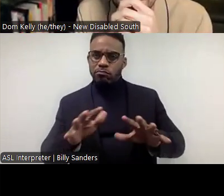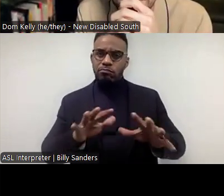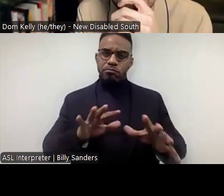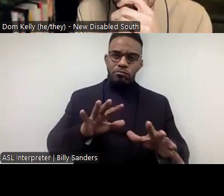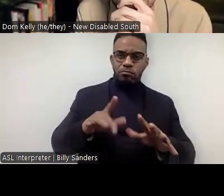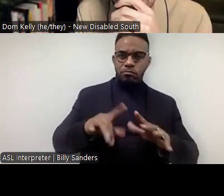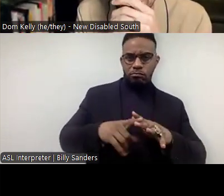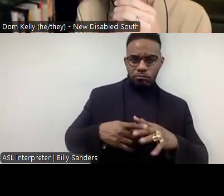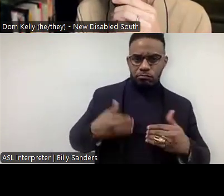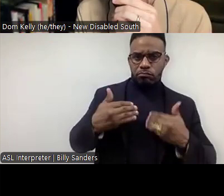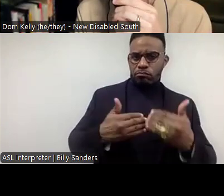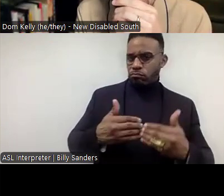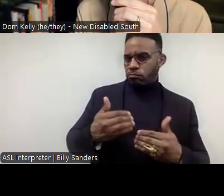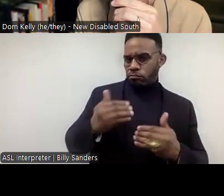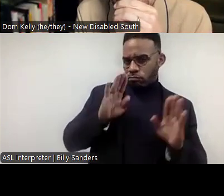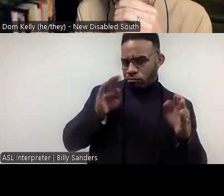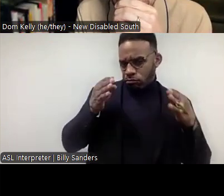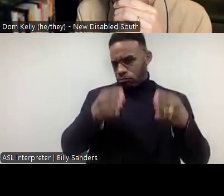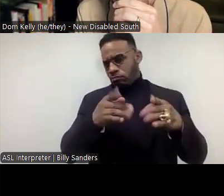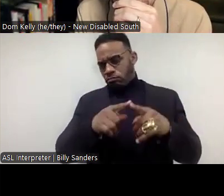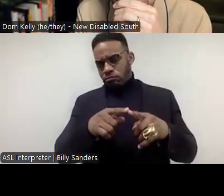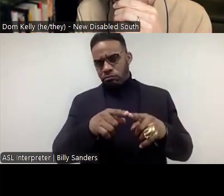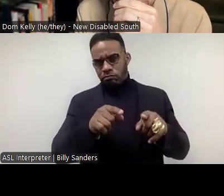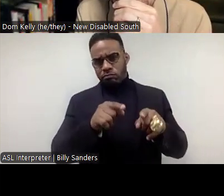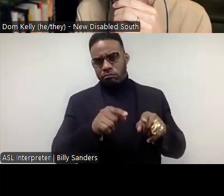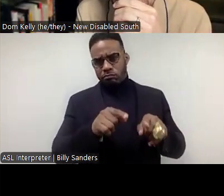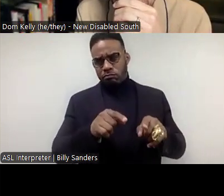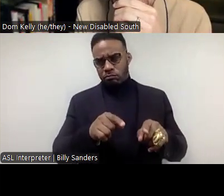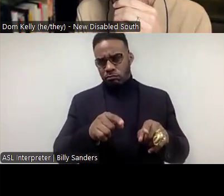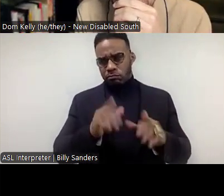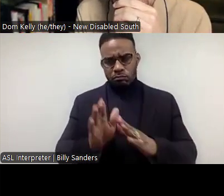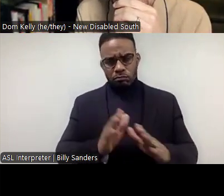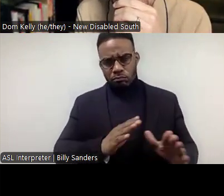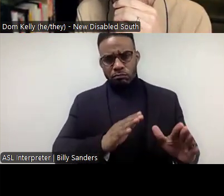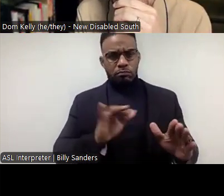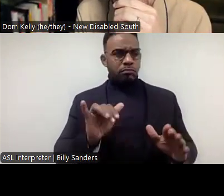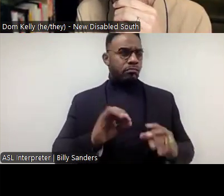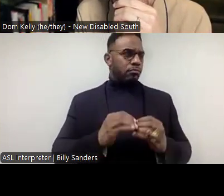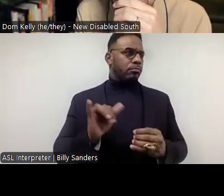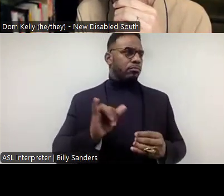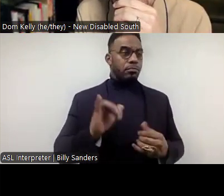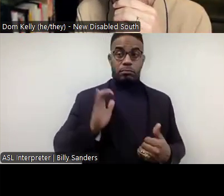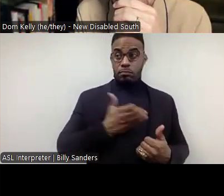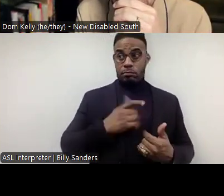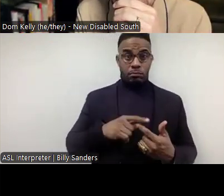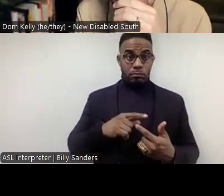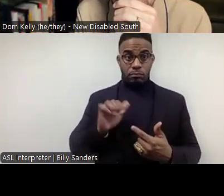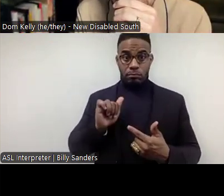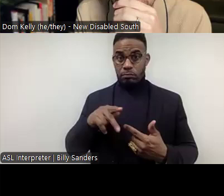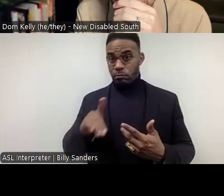I'd like to see more people starting off by tuning in to